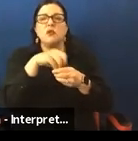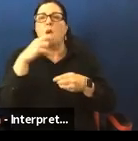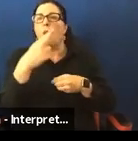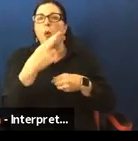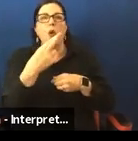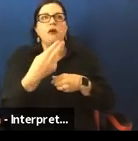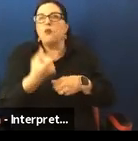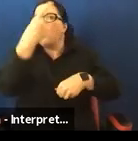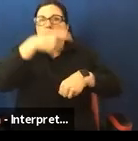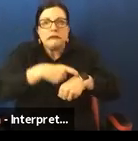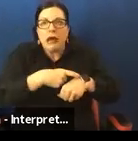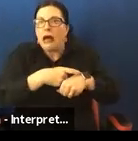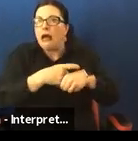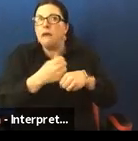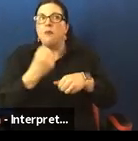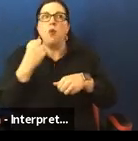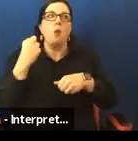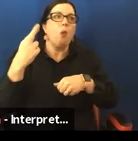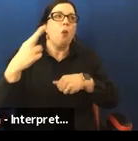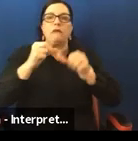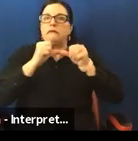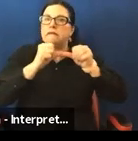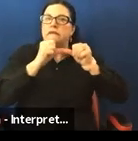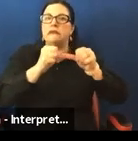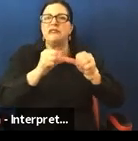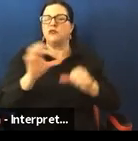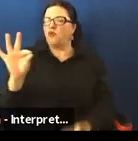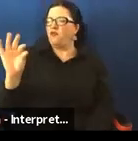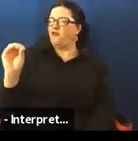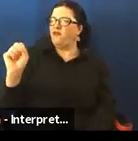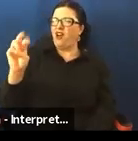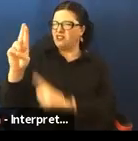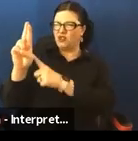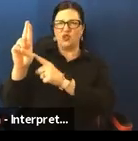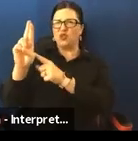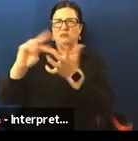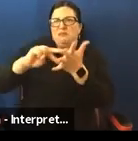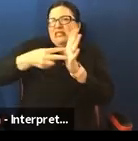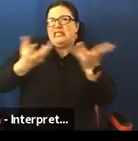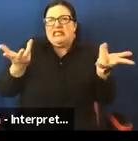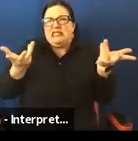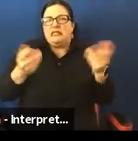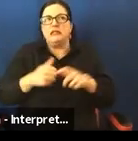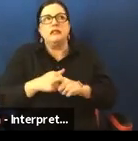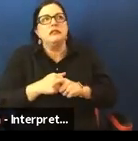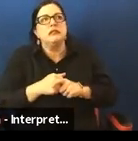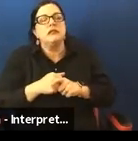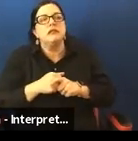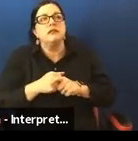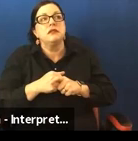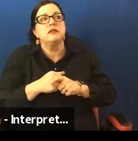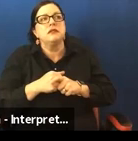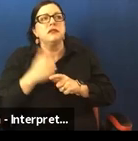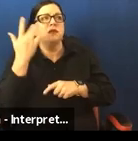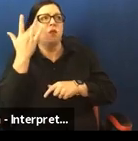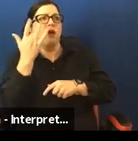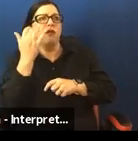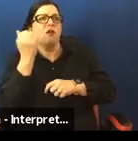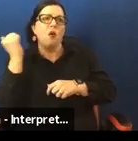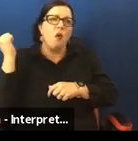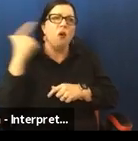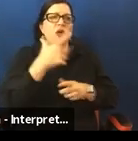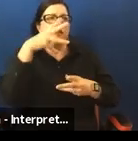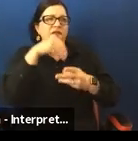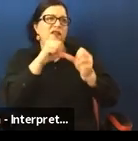Chris Brady: Like what define foster child. I guess that's the length, right, because I know not all of them are are in the system forever so fully yeah